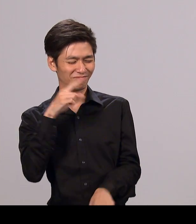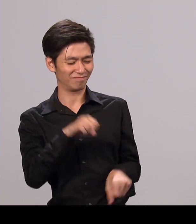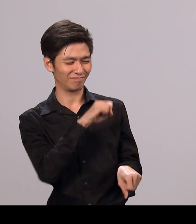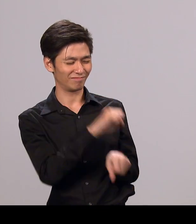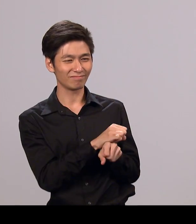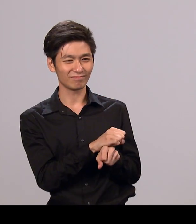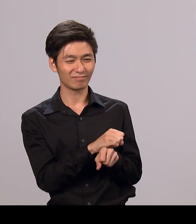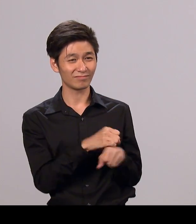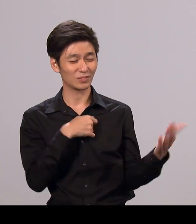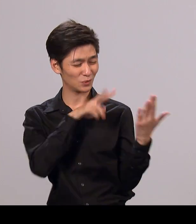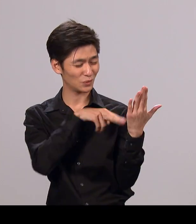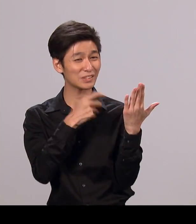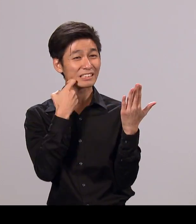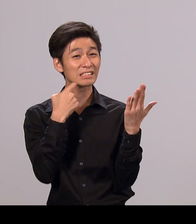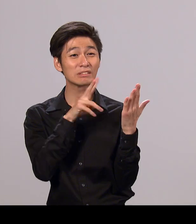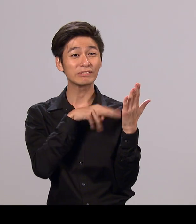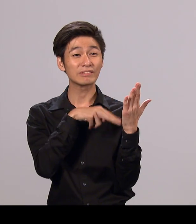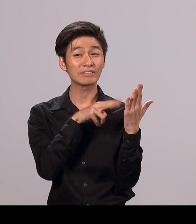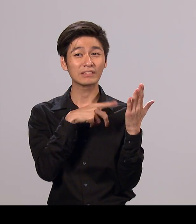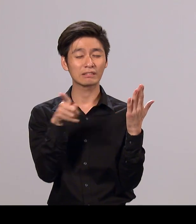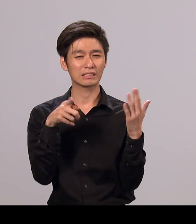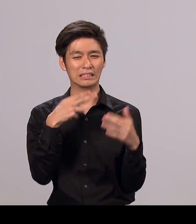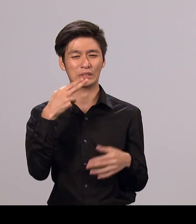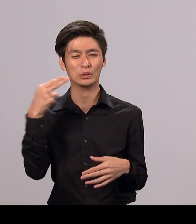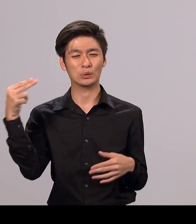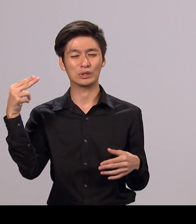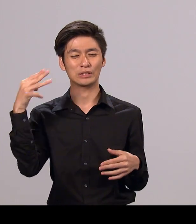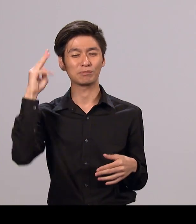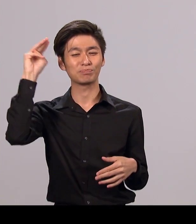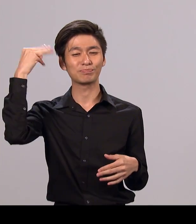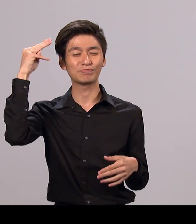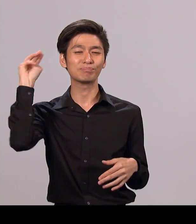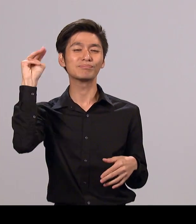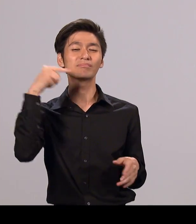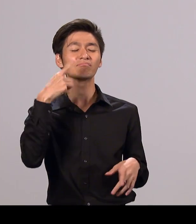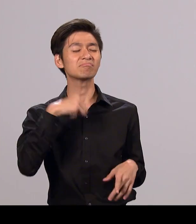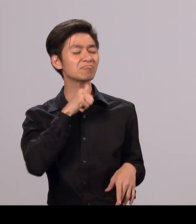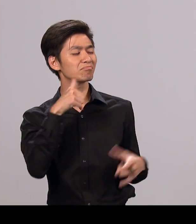You may have read recently one Indonesian minister declared he was not afraid of Singapore,